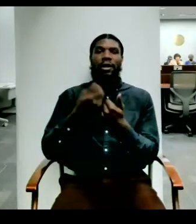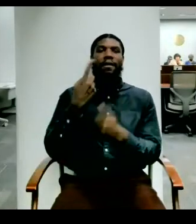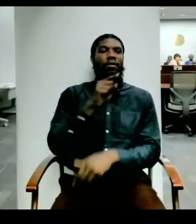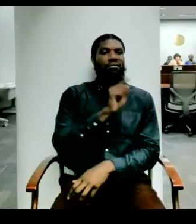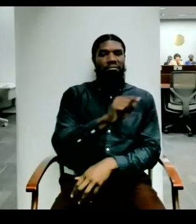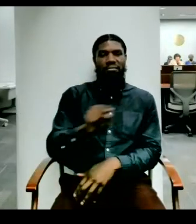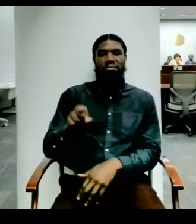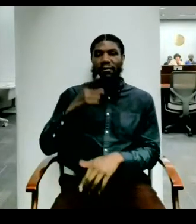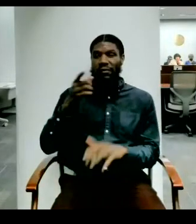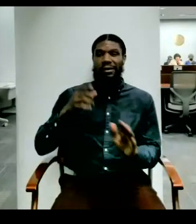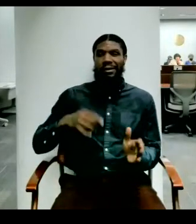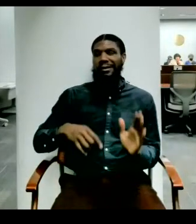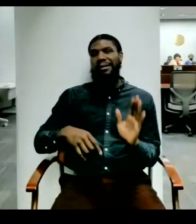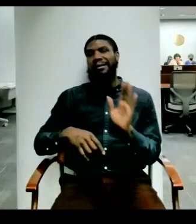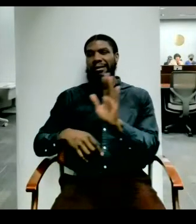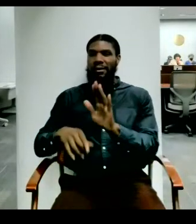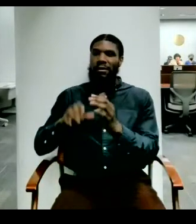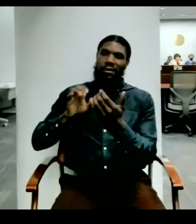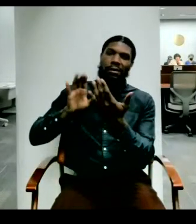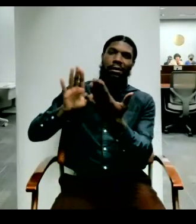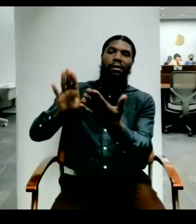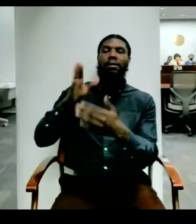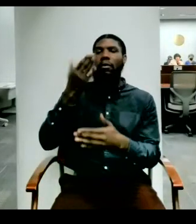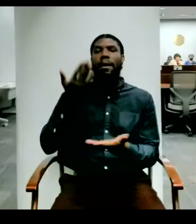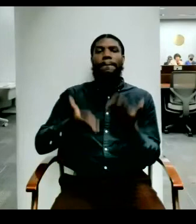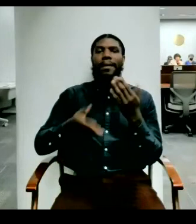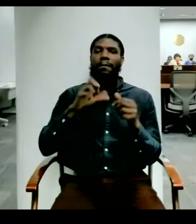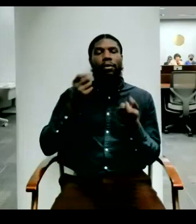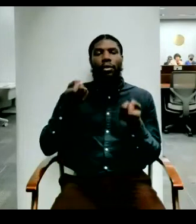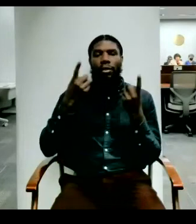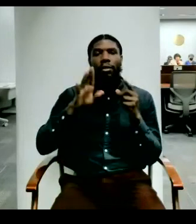forward. They might not understand their rights and then to be able to come forward and understand